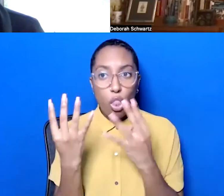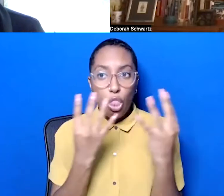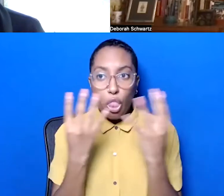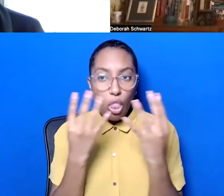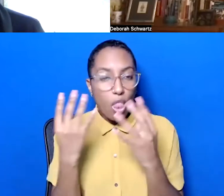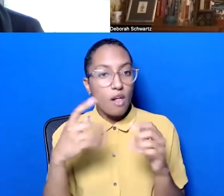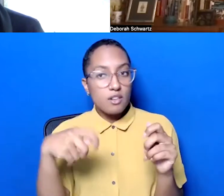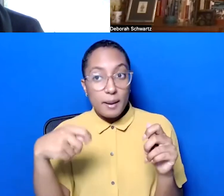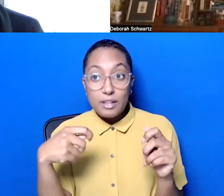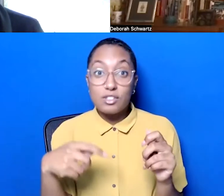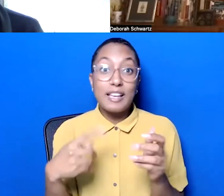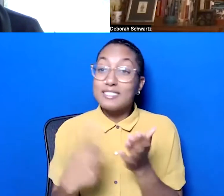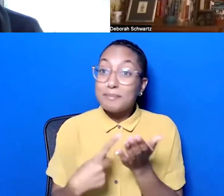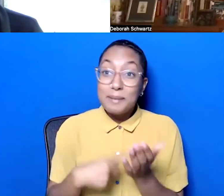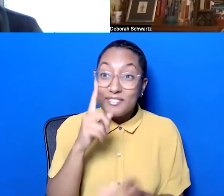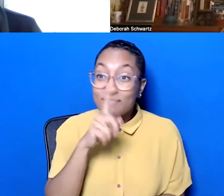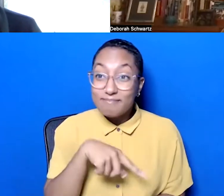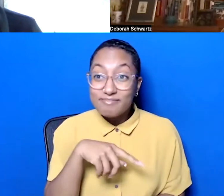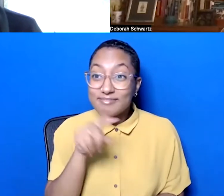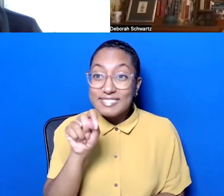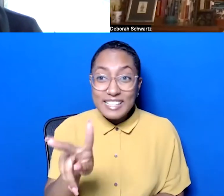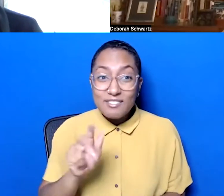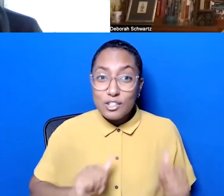fictitious television shows to get their historical information.